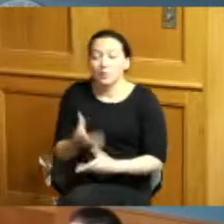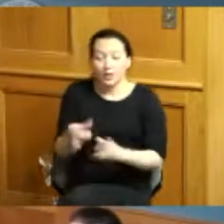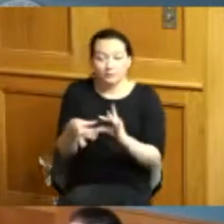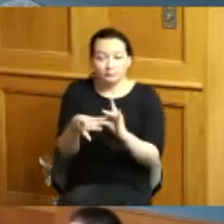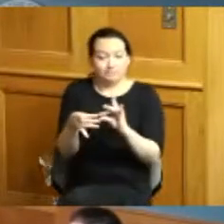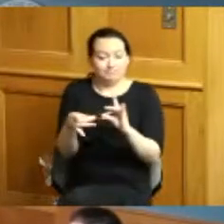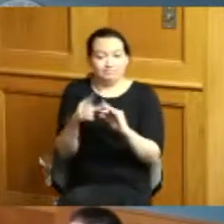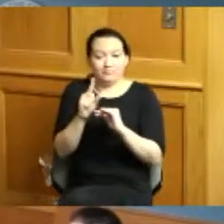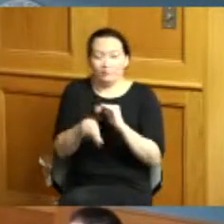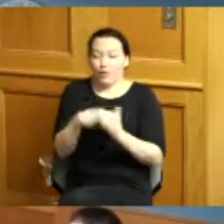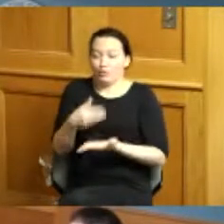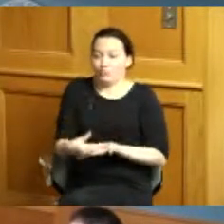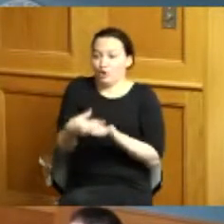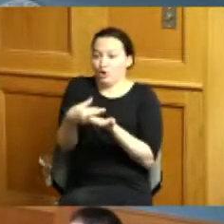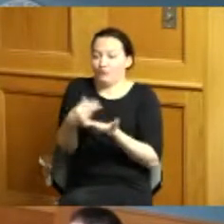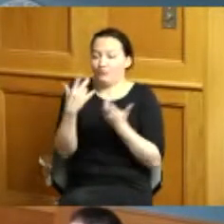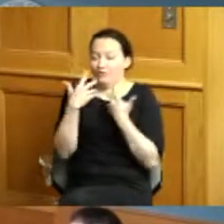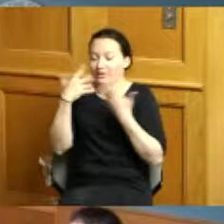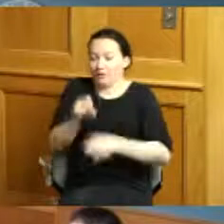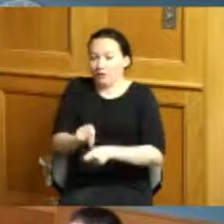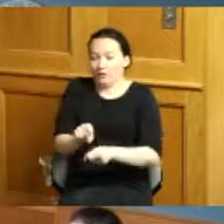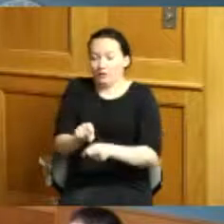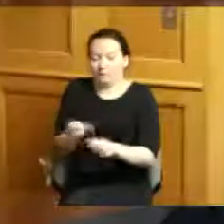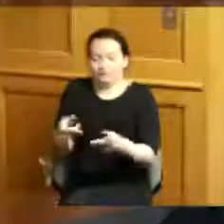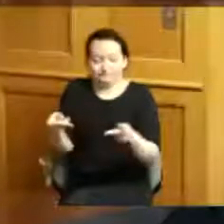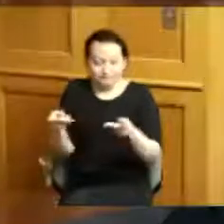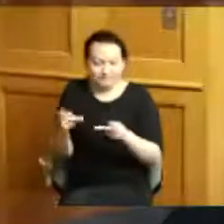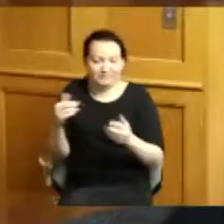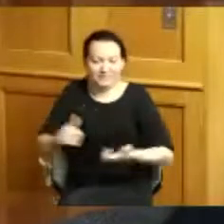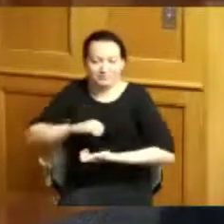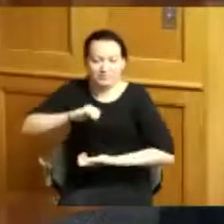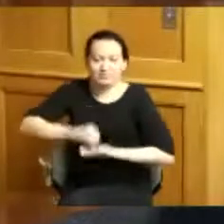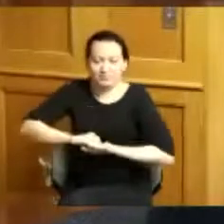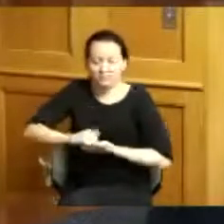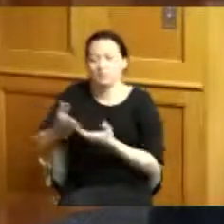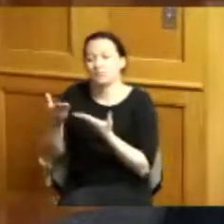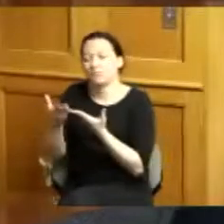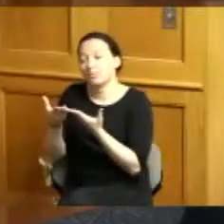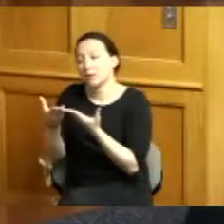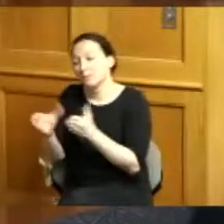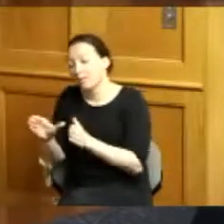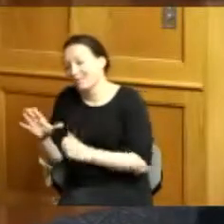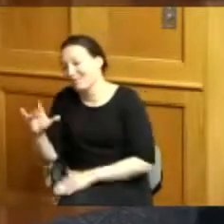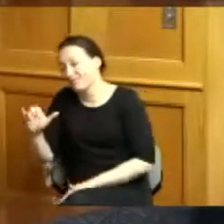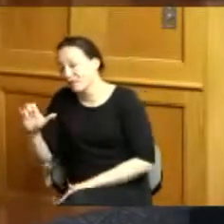little bit about the recovery friendly workplace a collaboration between public health and the county